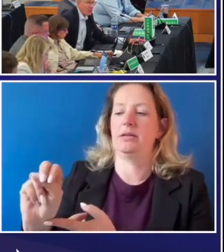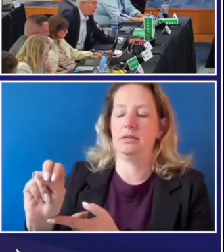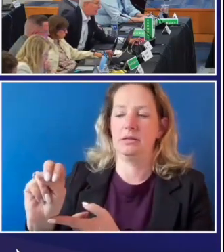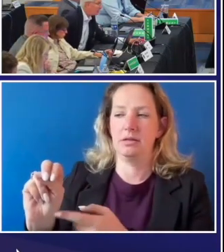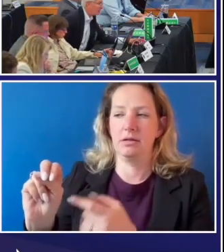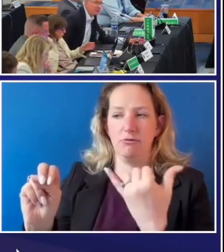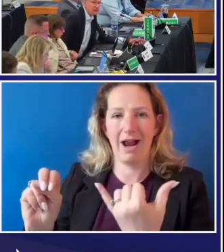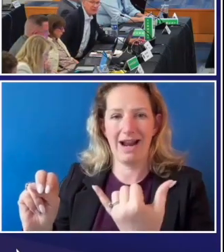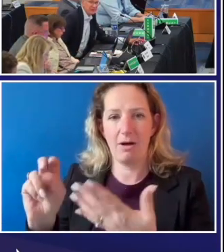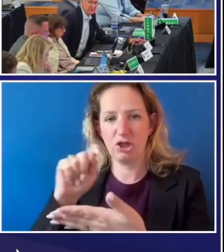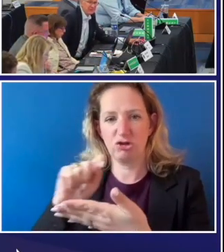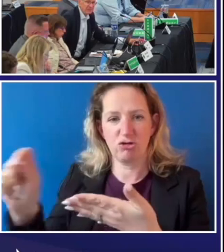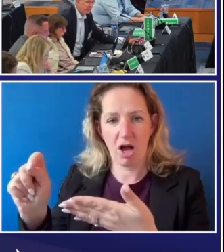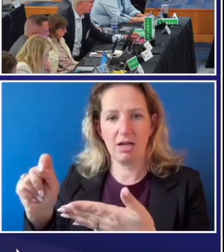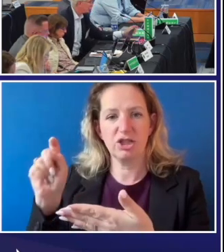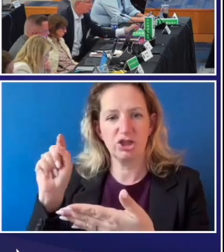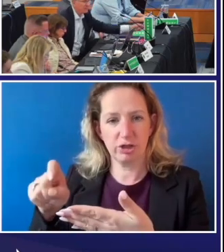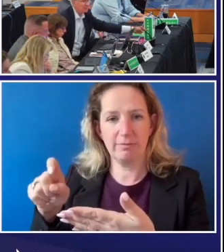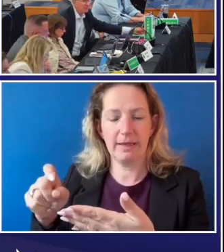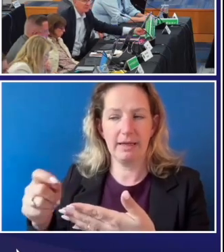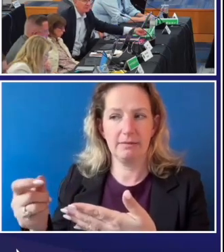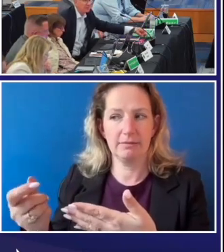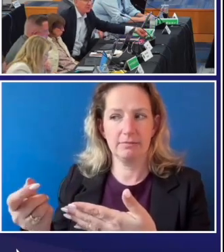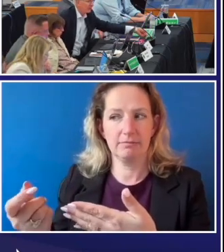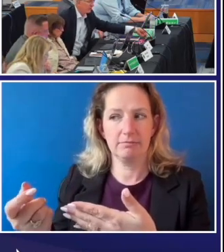Right, I believe. You are correct. Yep, we'll make that note.